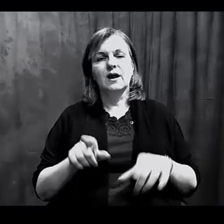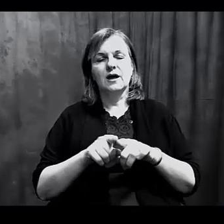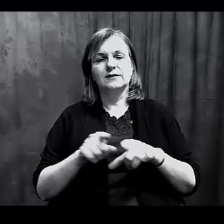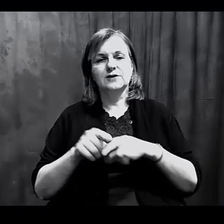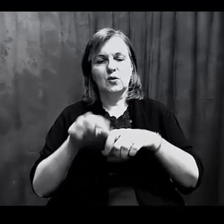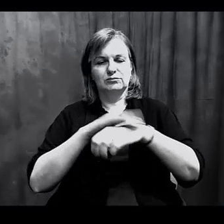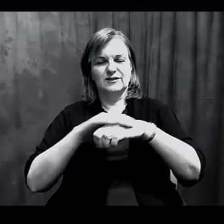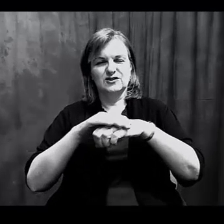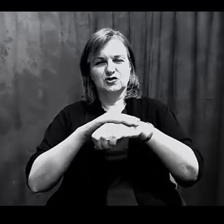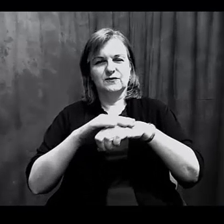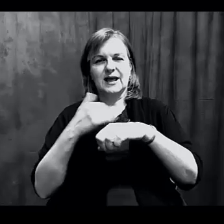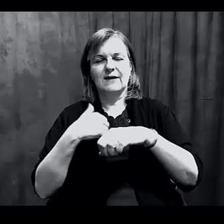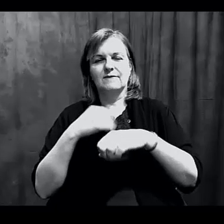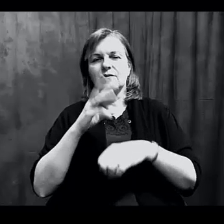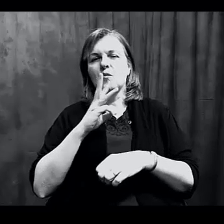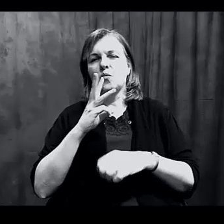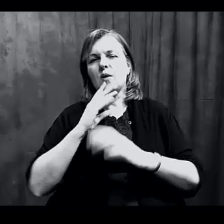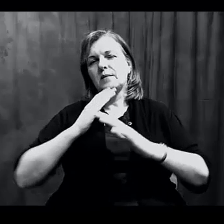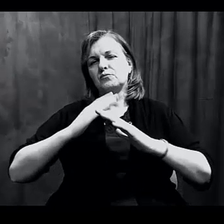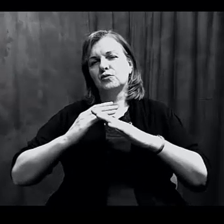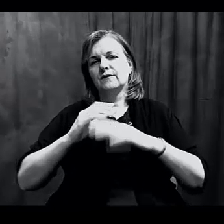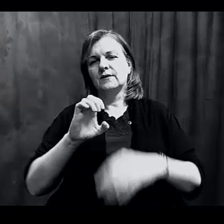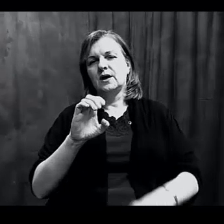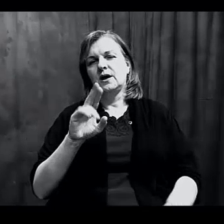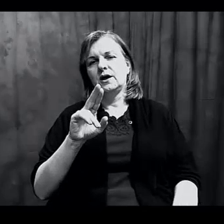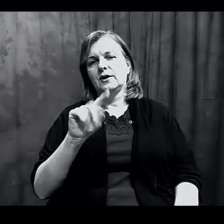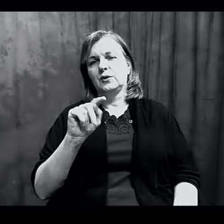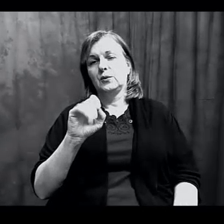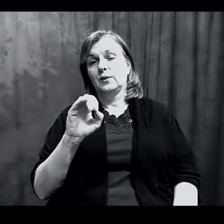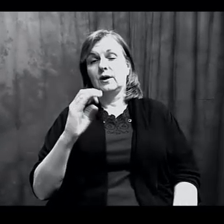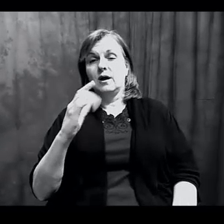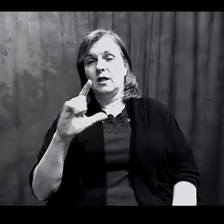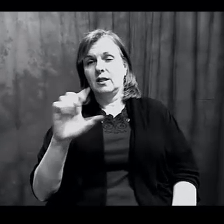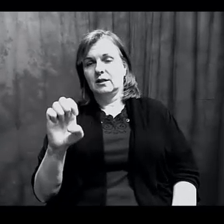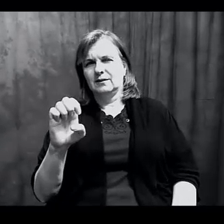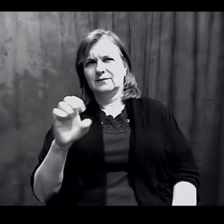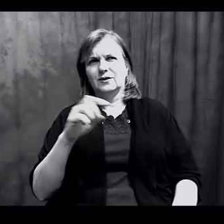We don't look at any other phylaa except reptiles [birds]